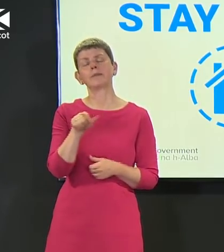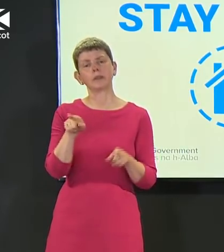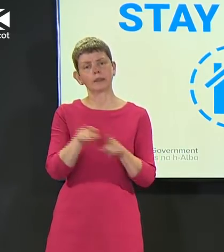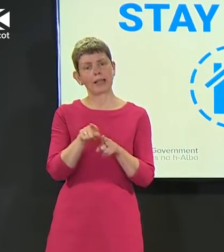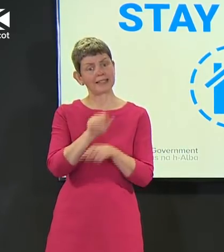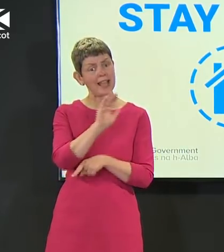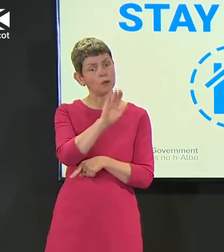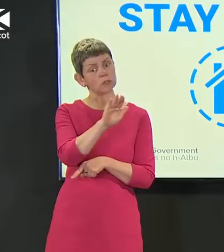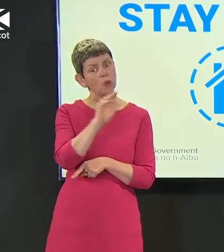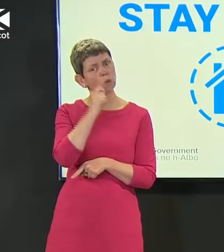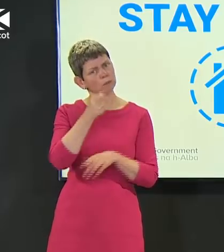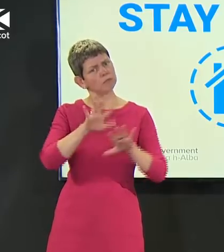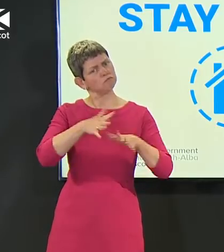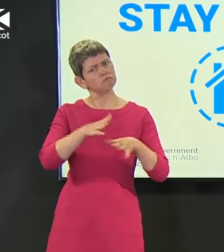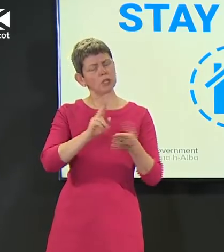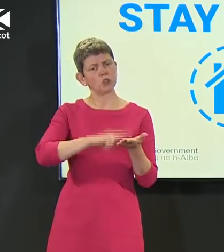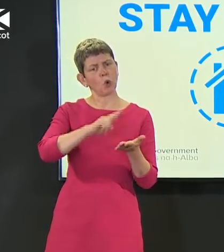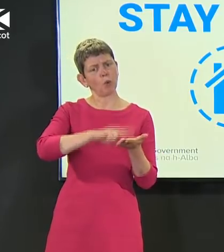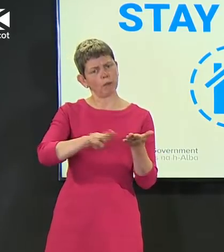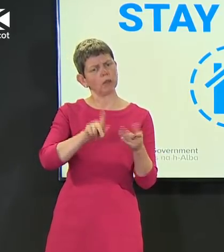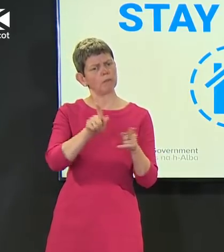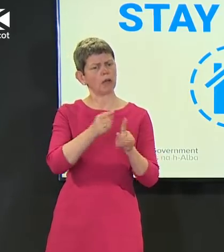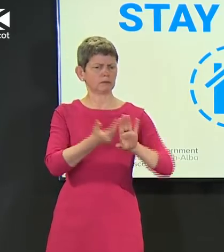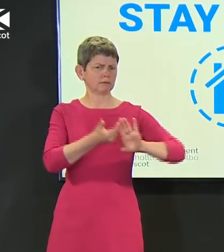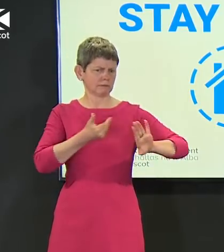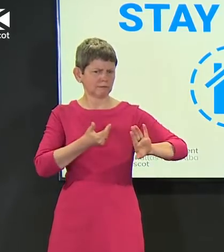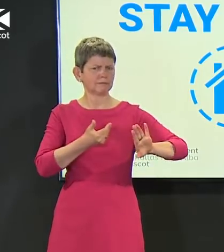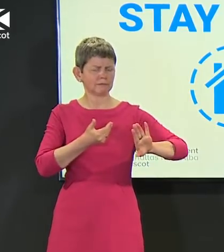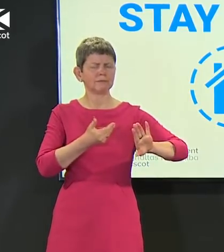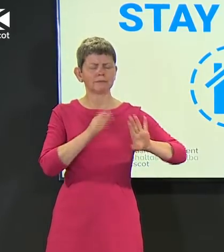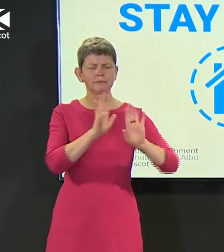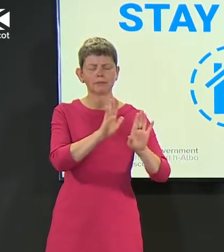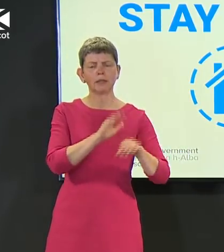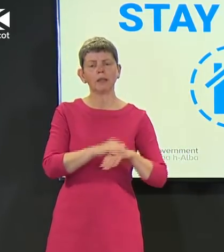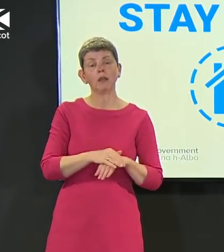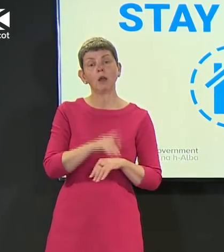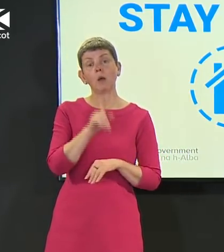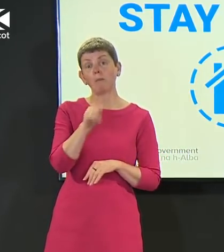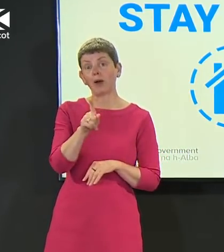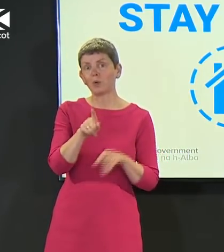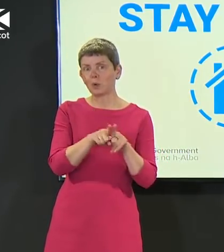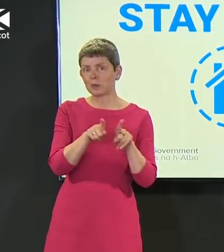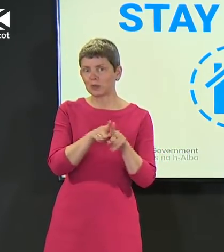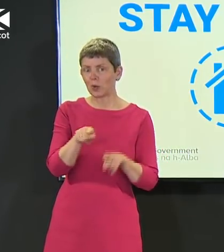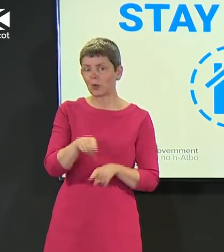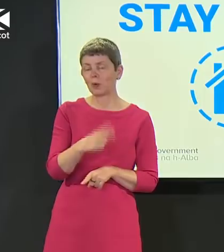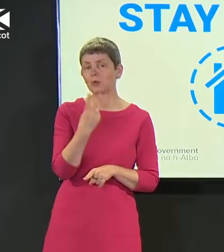with physical distancing and such like but we will also on the 26th have limited indoor opening of